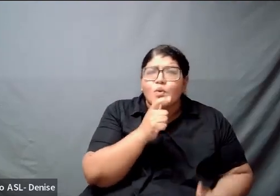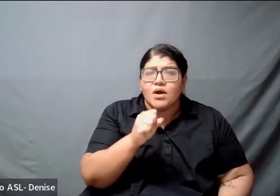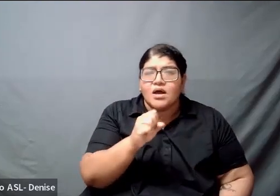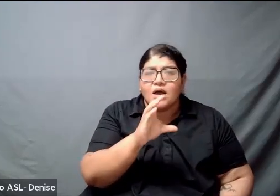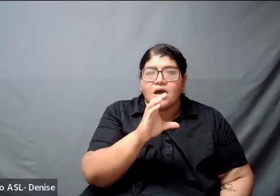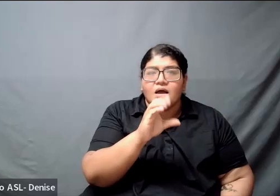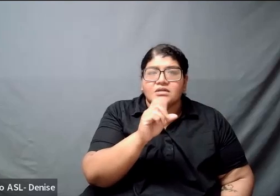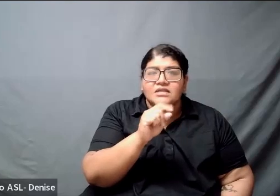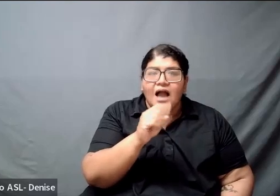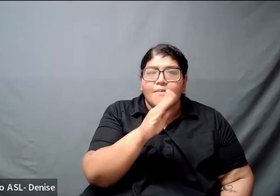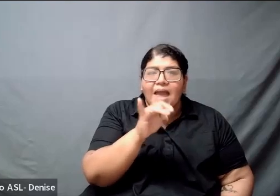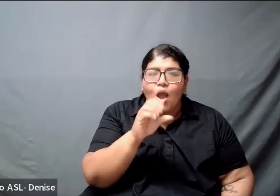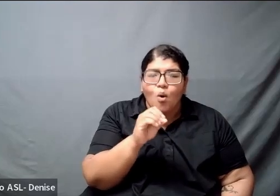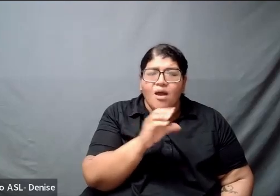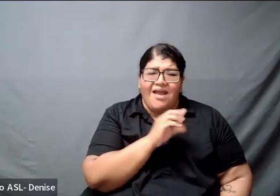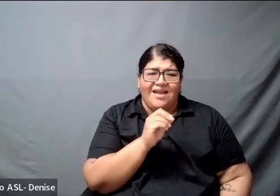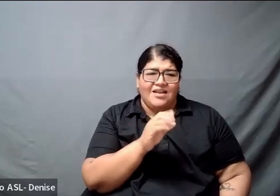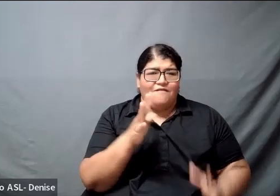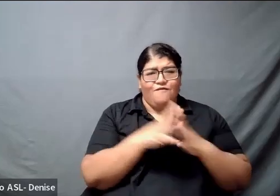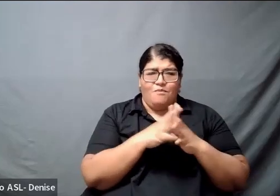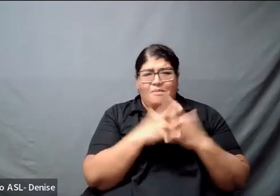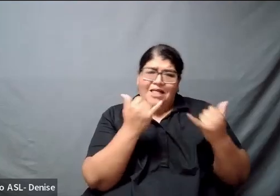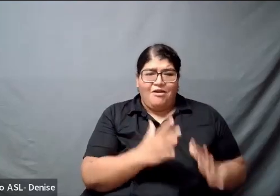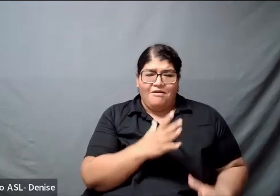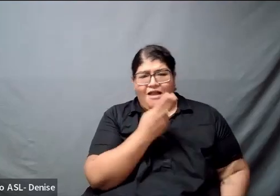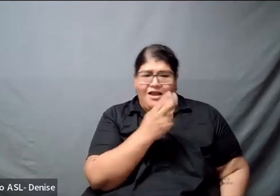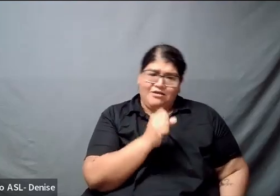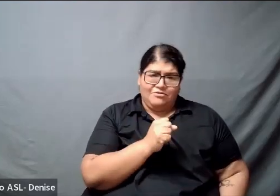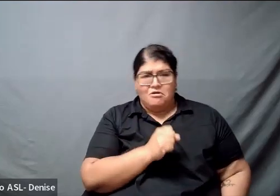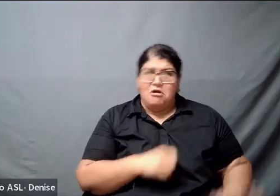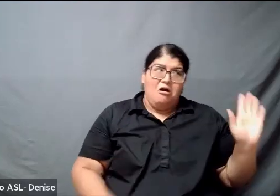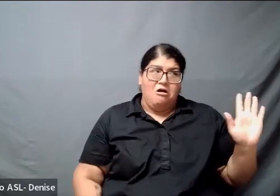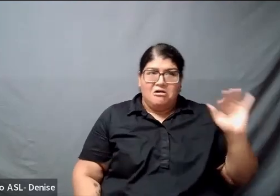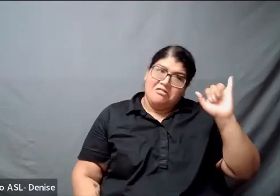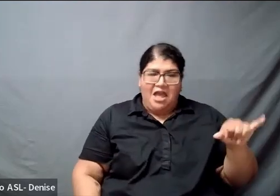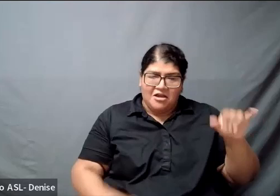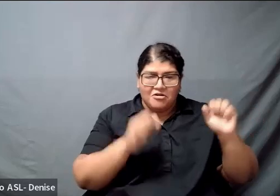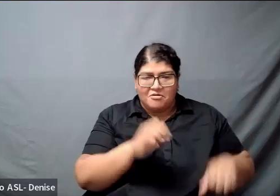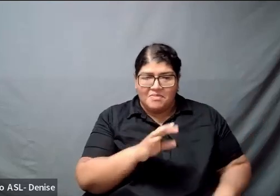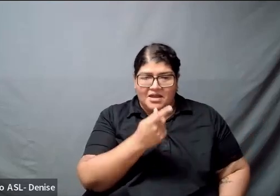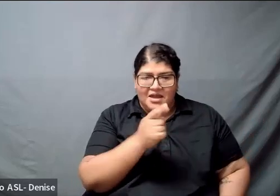a football player. And so the high schoolers, oh my gosh, that could be gay. But around 9, 10,